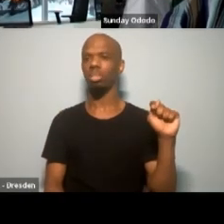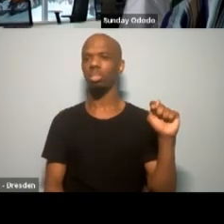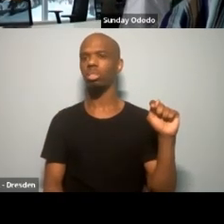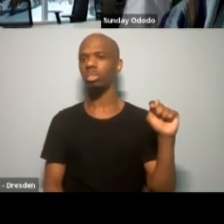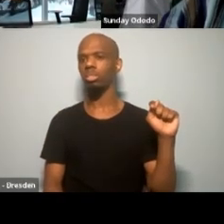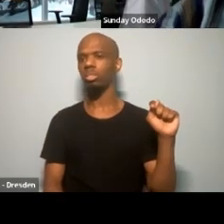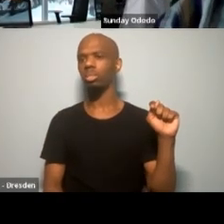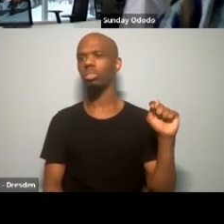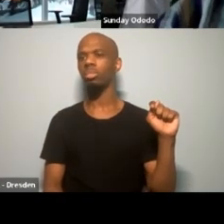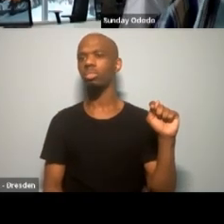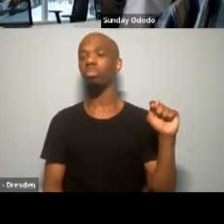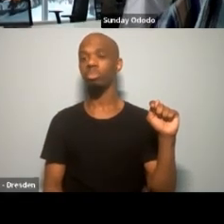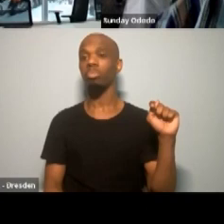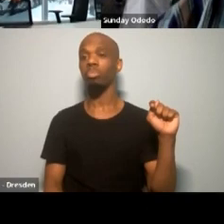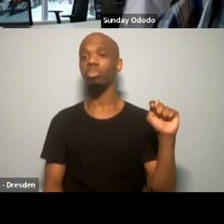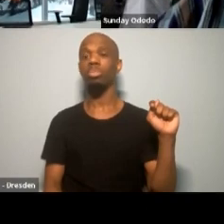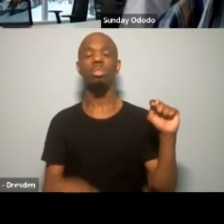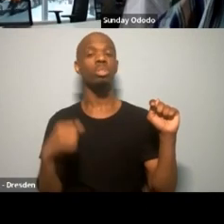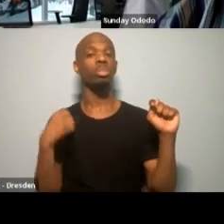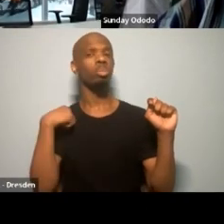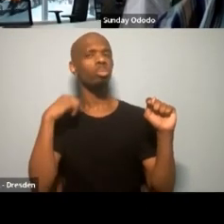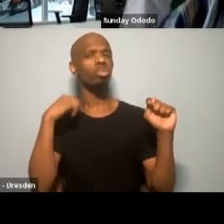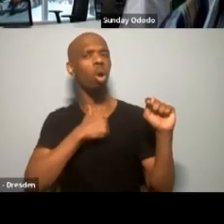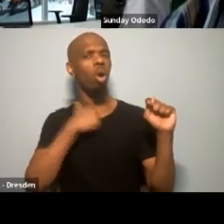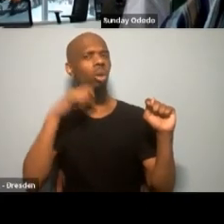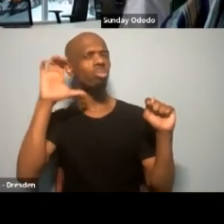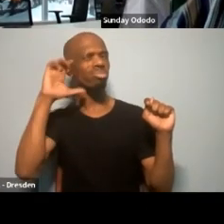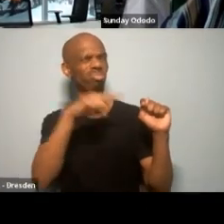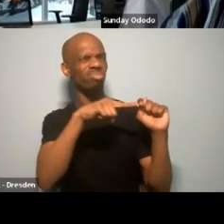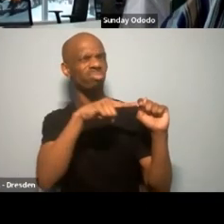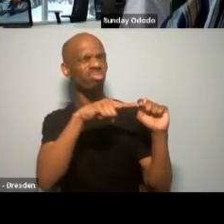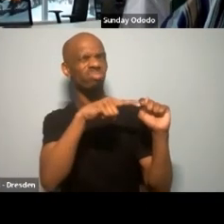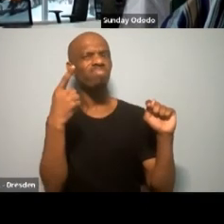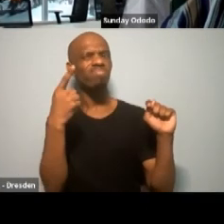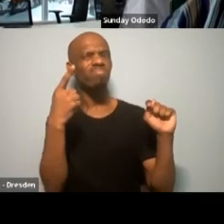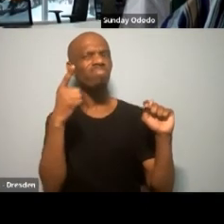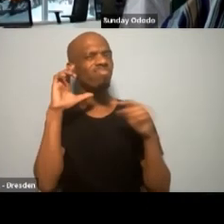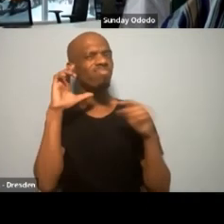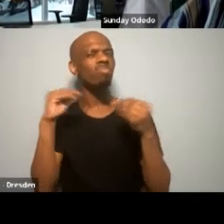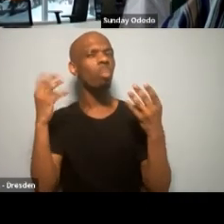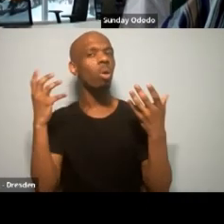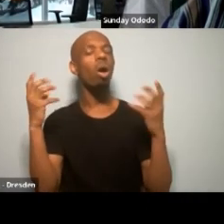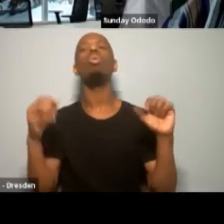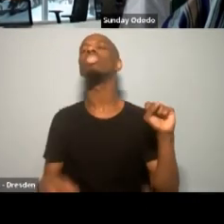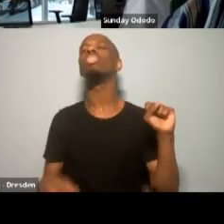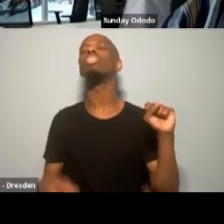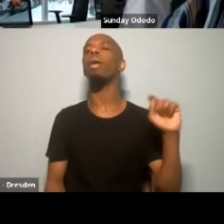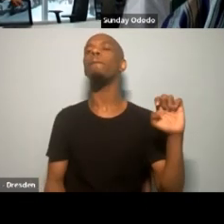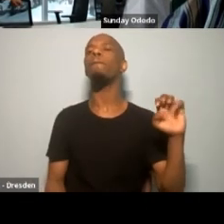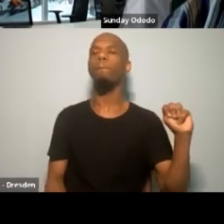Sorry, invest more in what? In STEM. That means science, technology, engineering